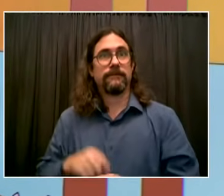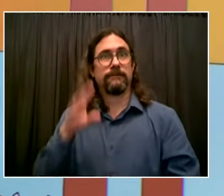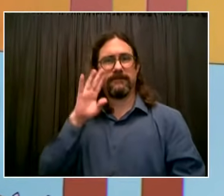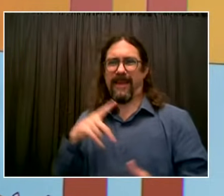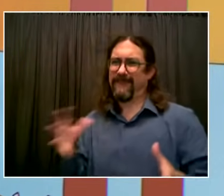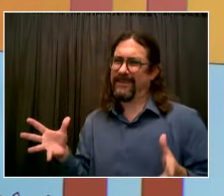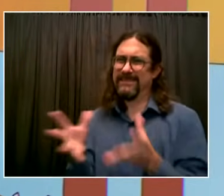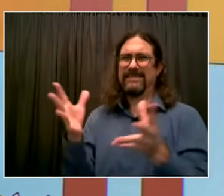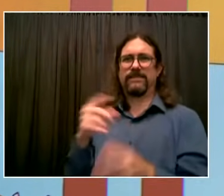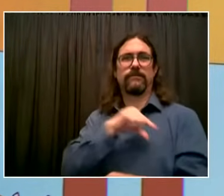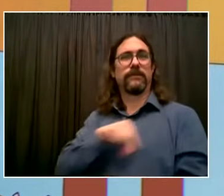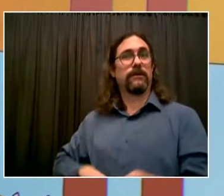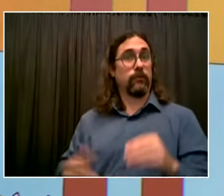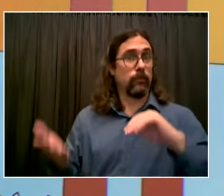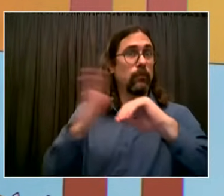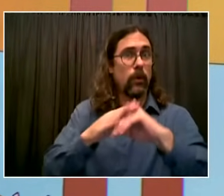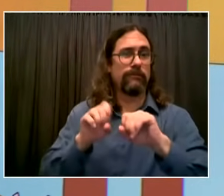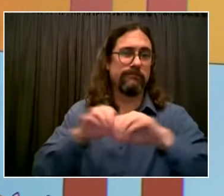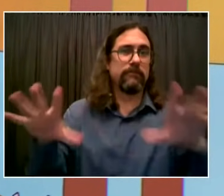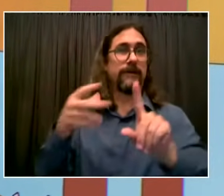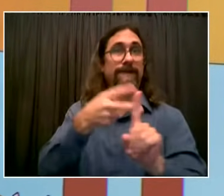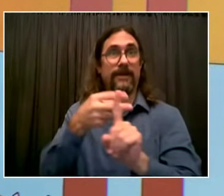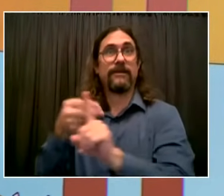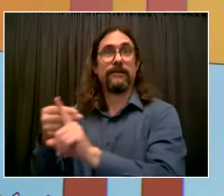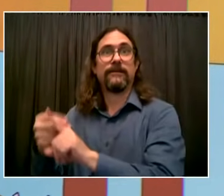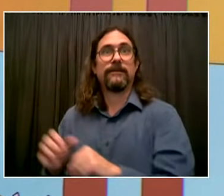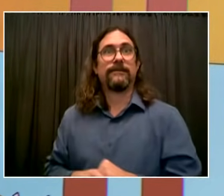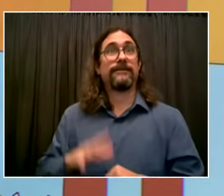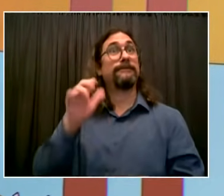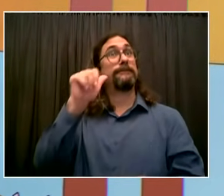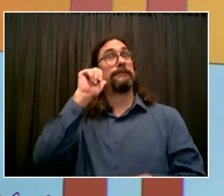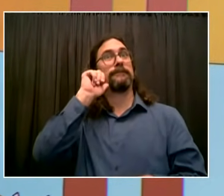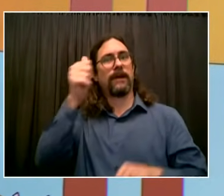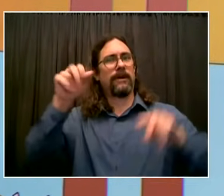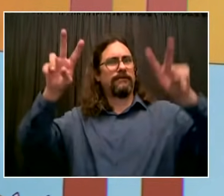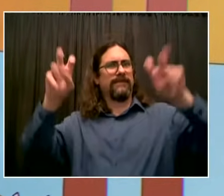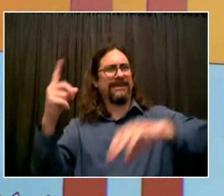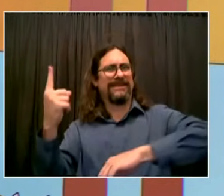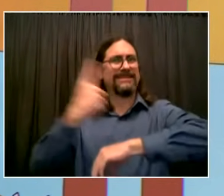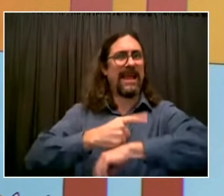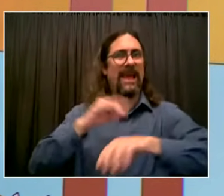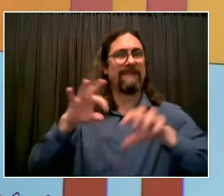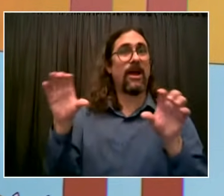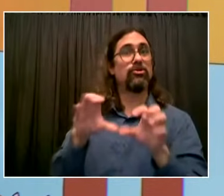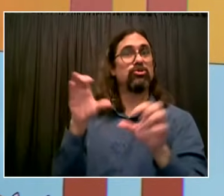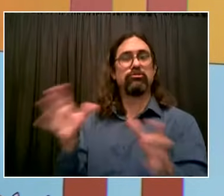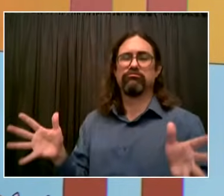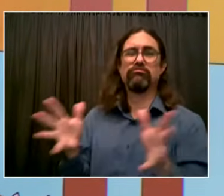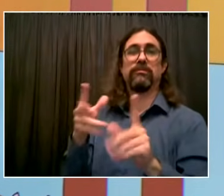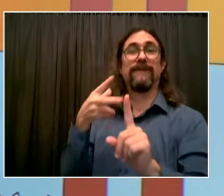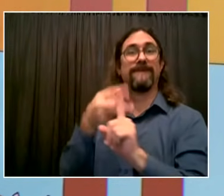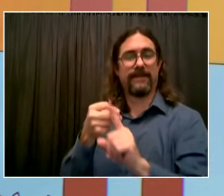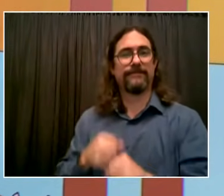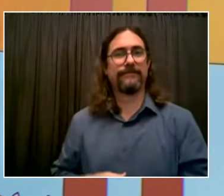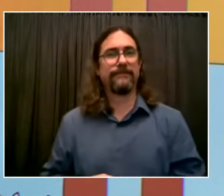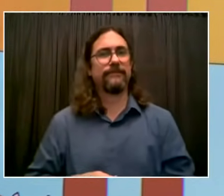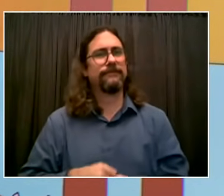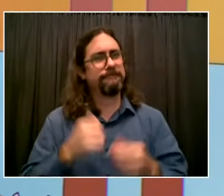VACCINATION AND THE FACT IT'S VACCINATION, HUGE VACCINATION PUSH IN QUEENS. VACNACITION DAY OF ACTION